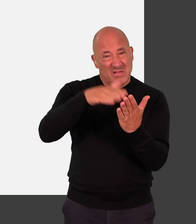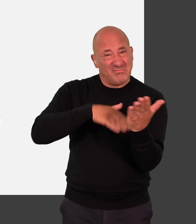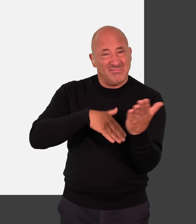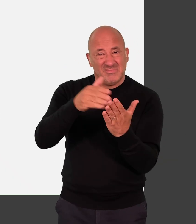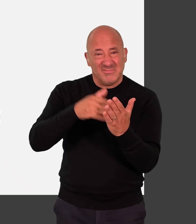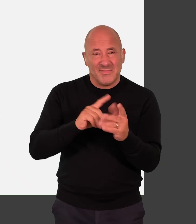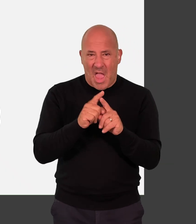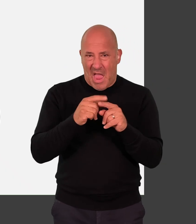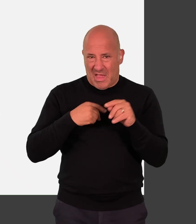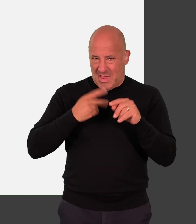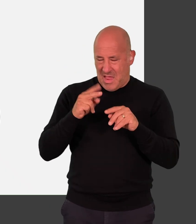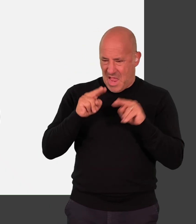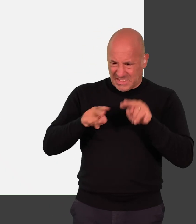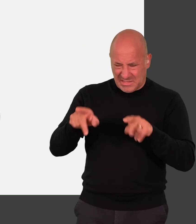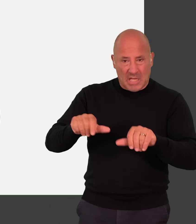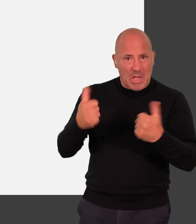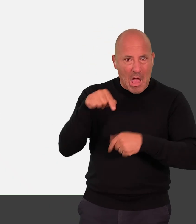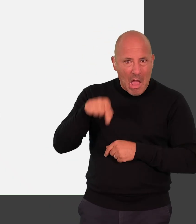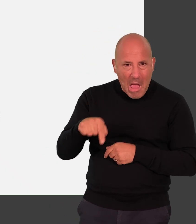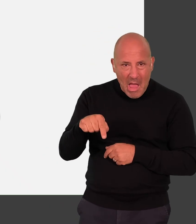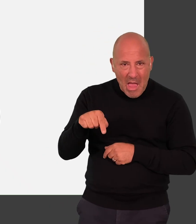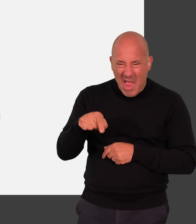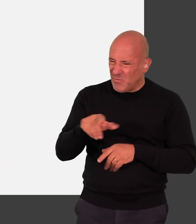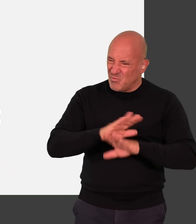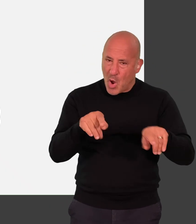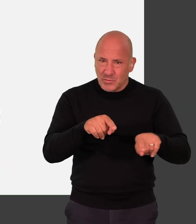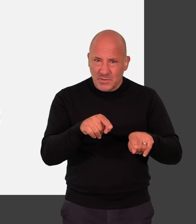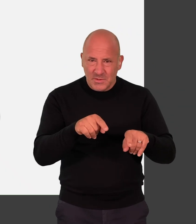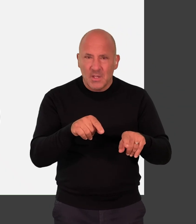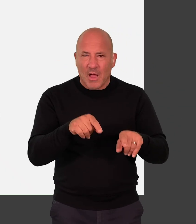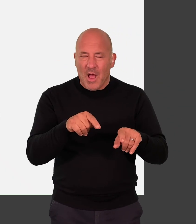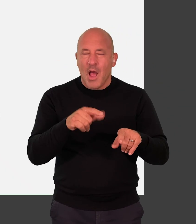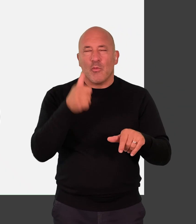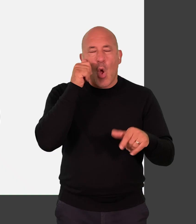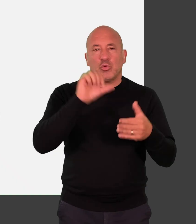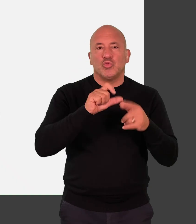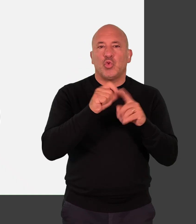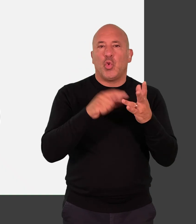Assessing what’s working well, and what’s not, influences what happens next.